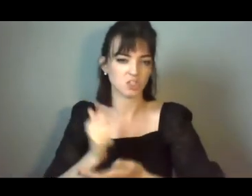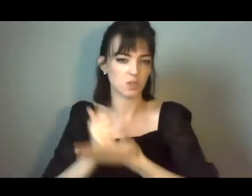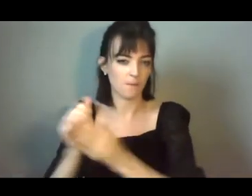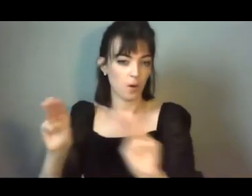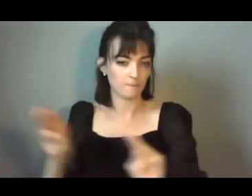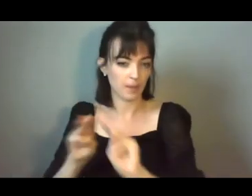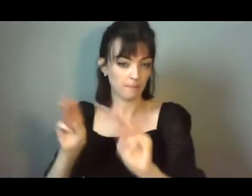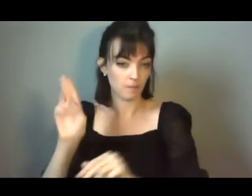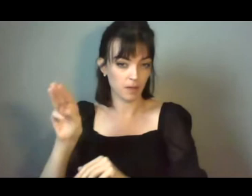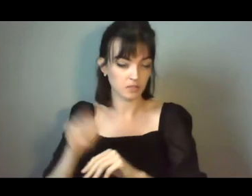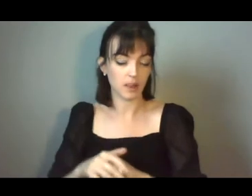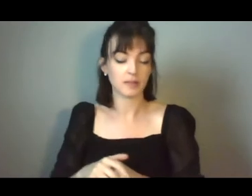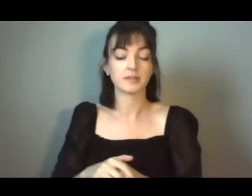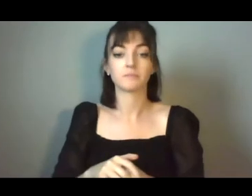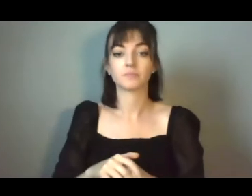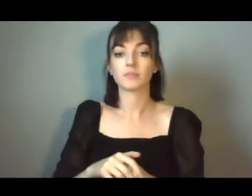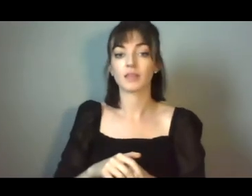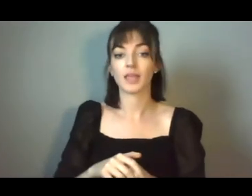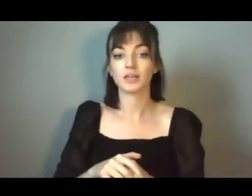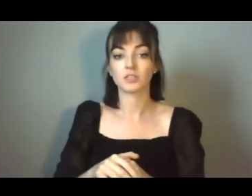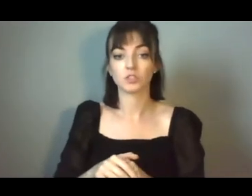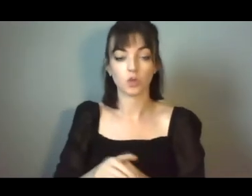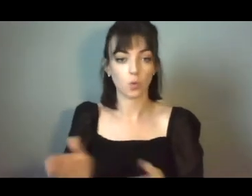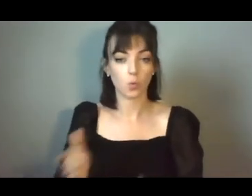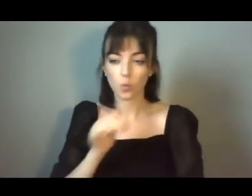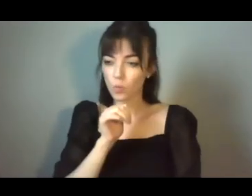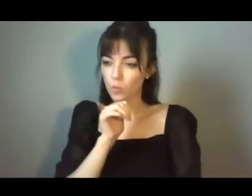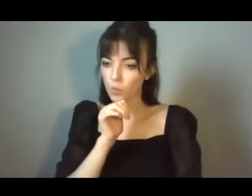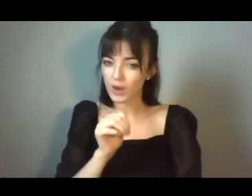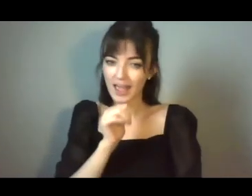We don't as I have said, have a regulatory role in respect of other professionals, so if you think